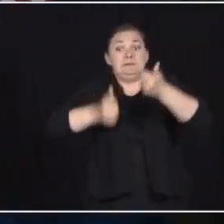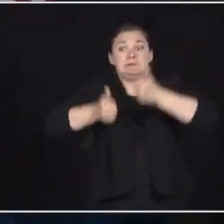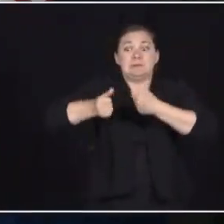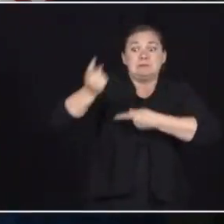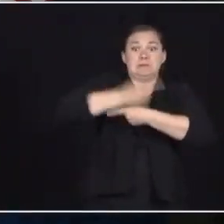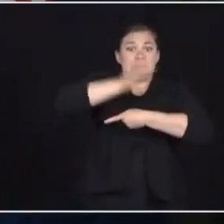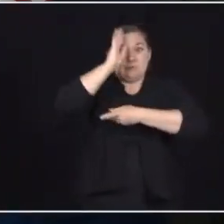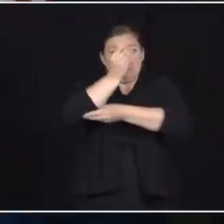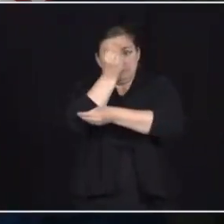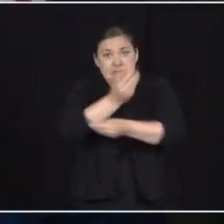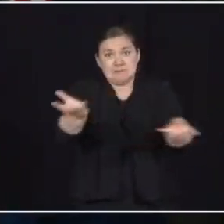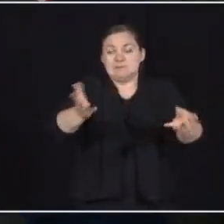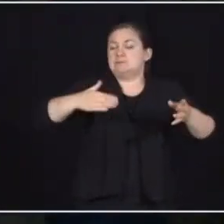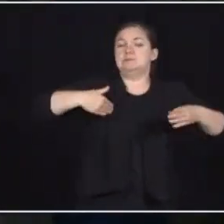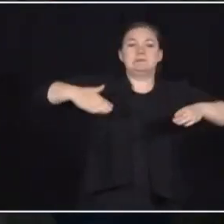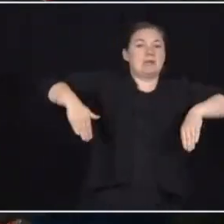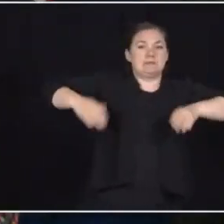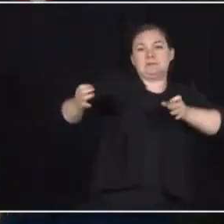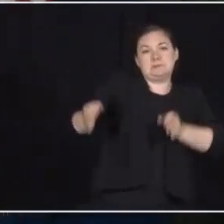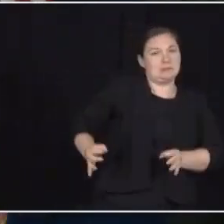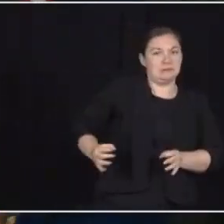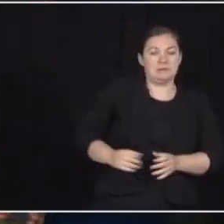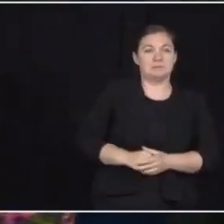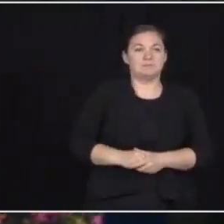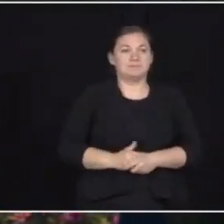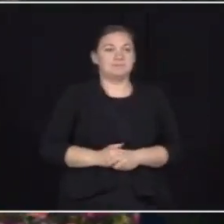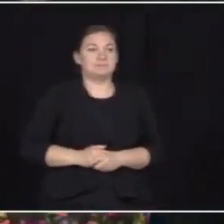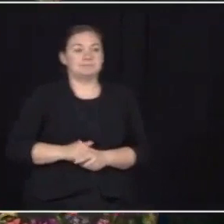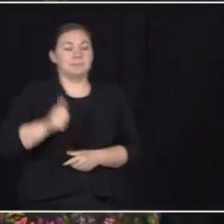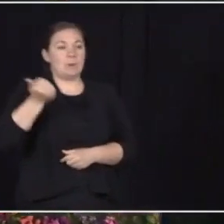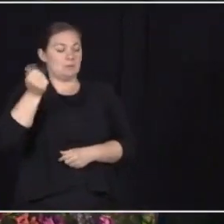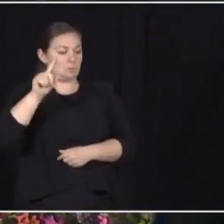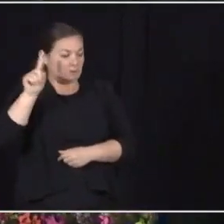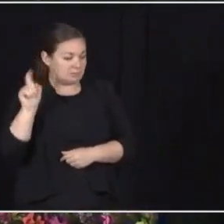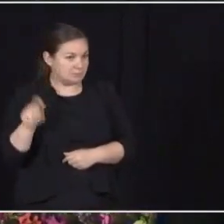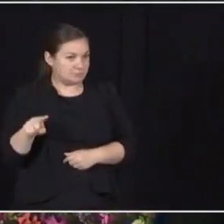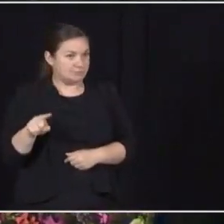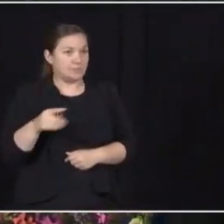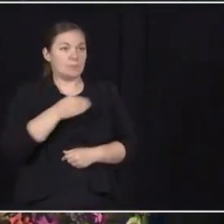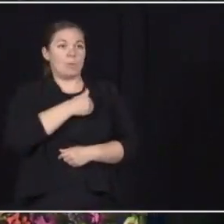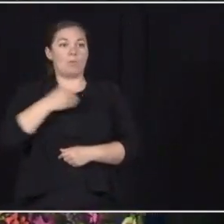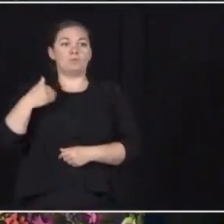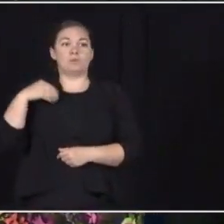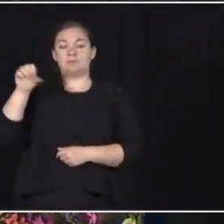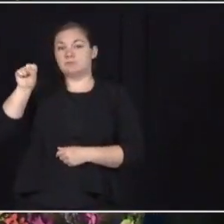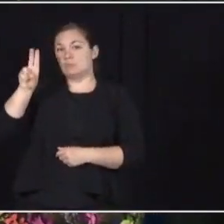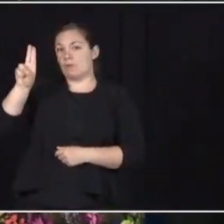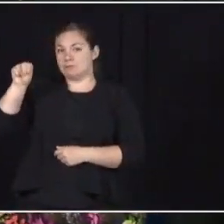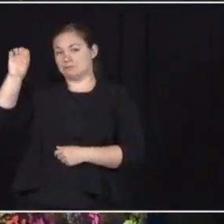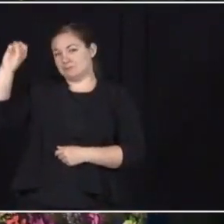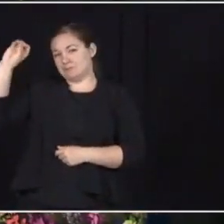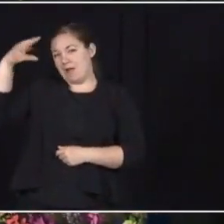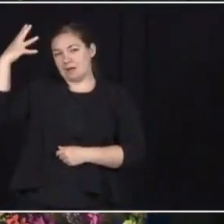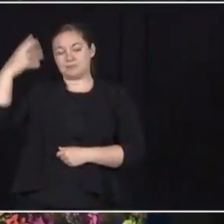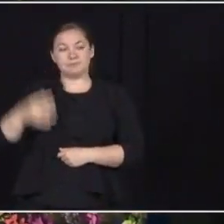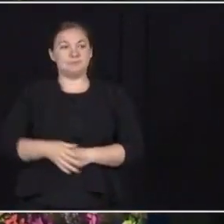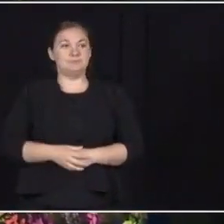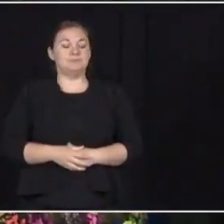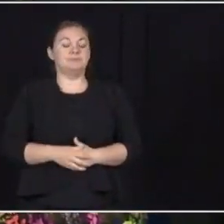emerge and open up Ontario's economy. So, you will be hearing about it, but I cannot give you an exact date yet. Next question.